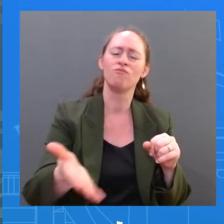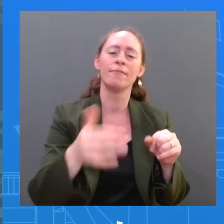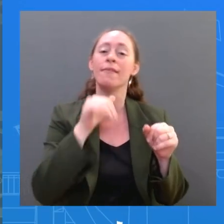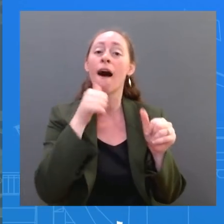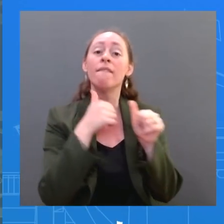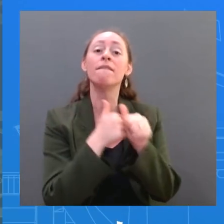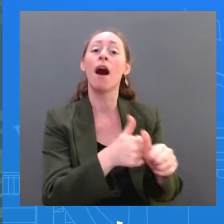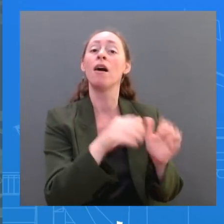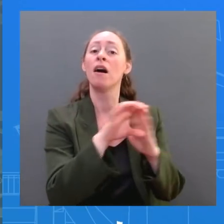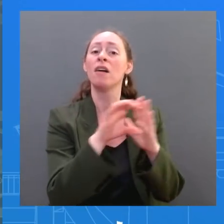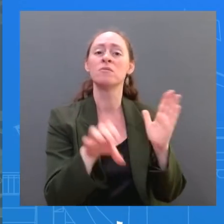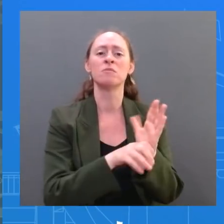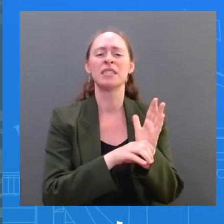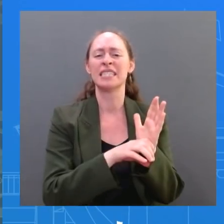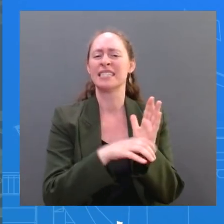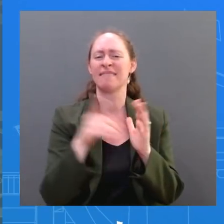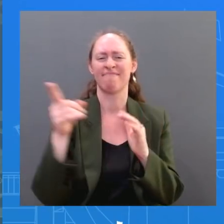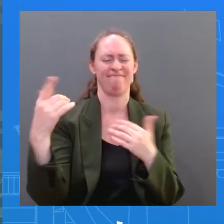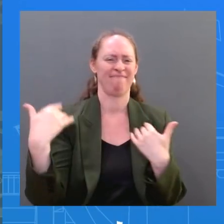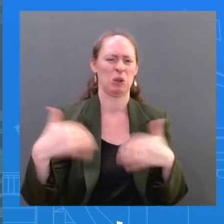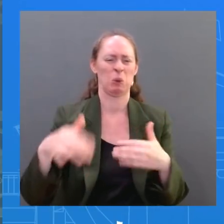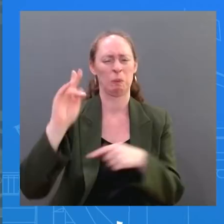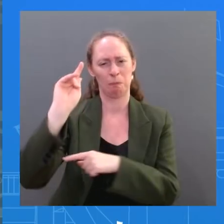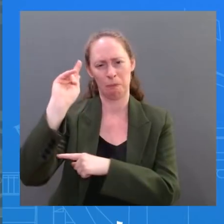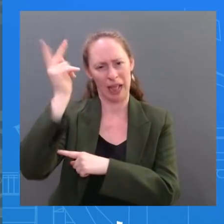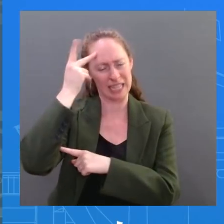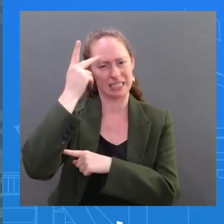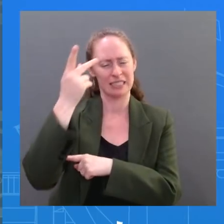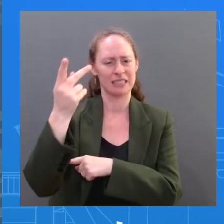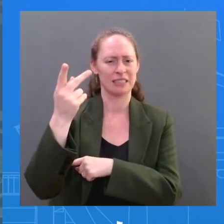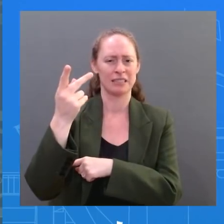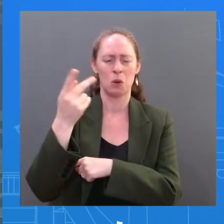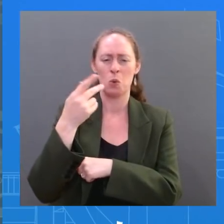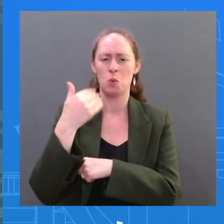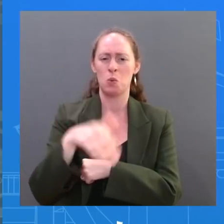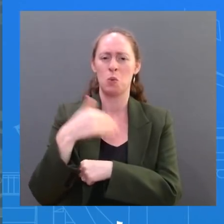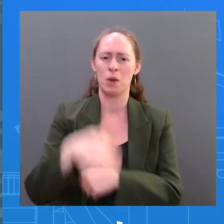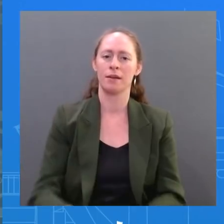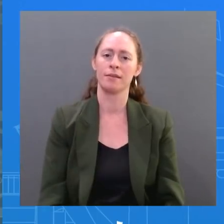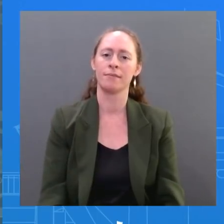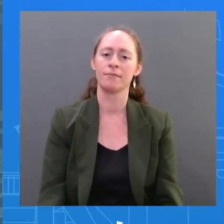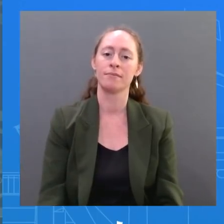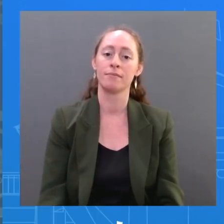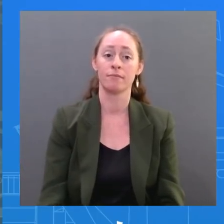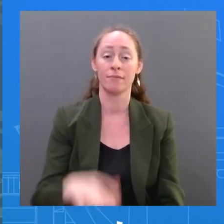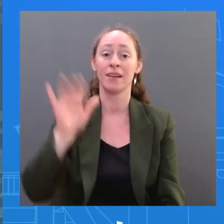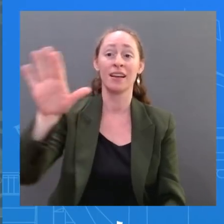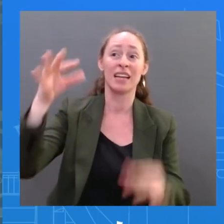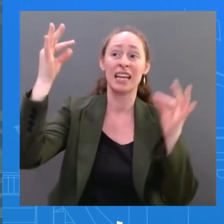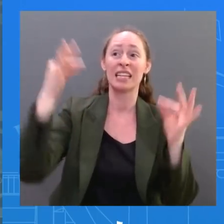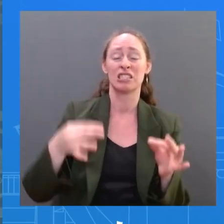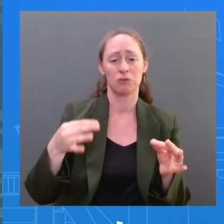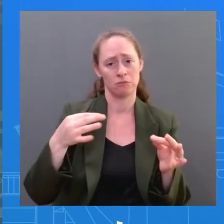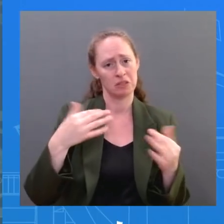It will -- you know, it will hurt people's lives. It will upend, you know, people's --